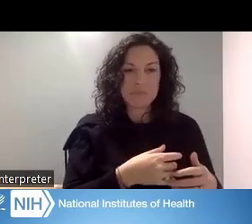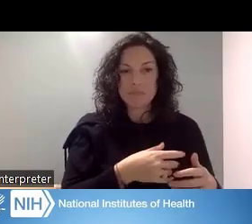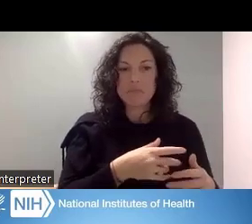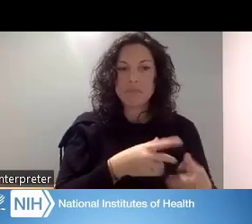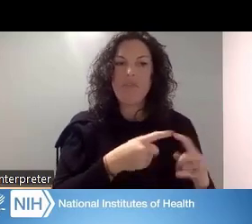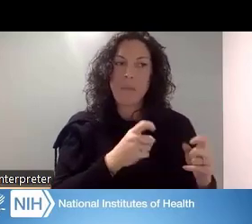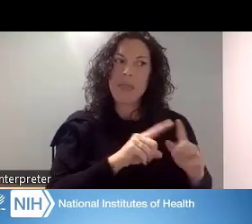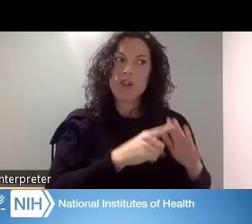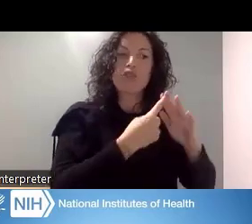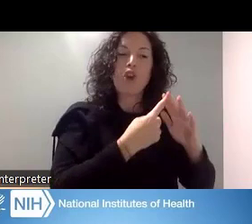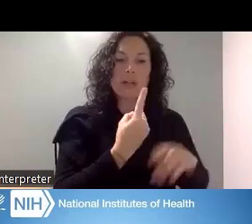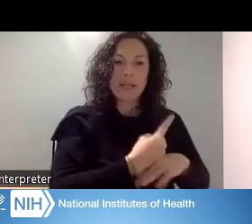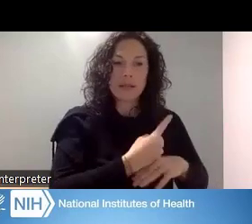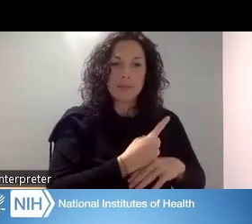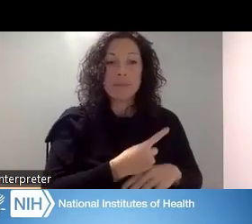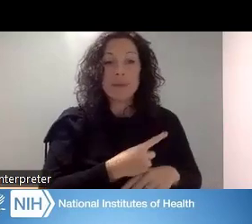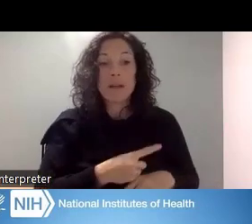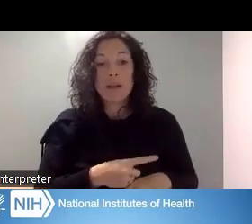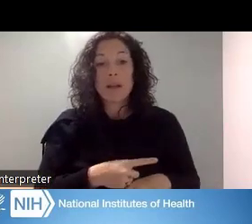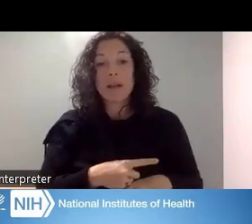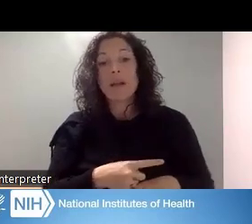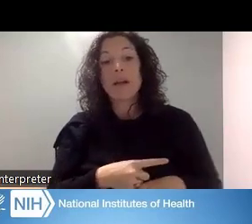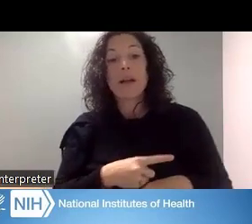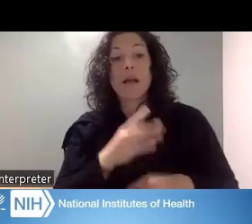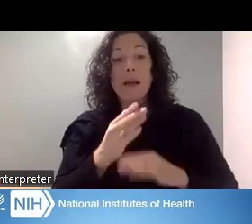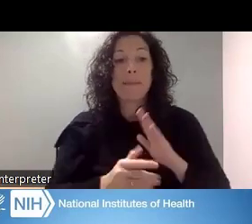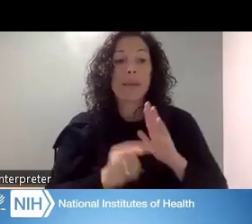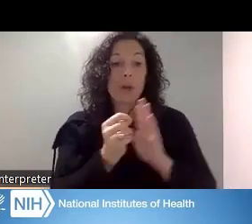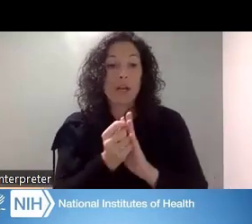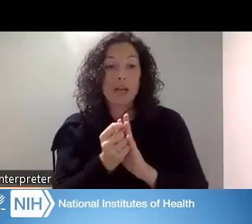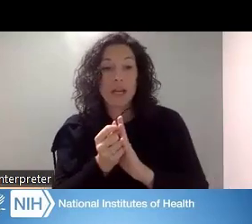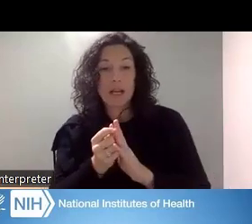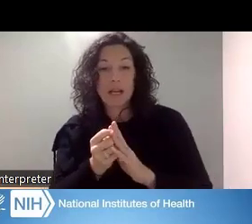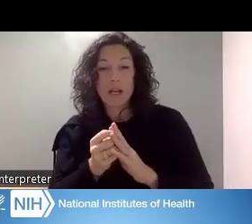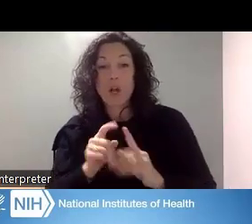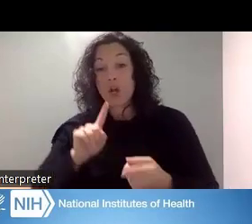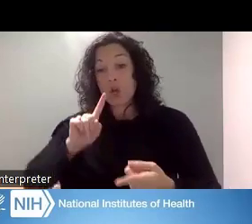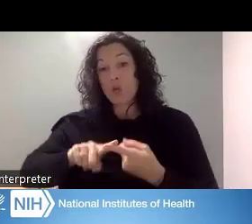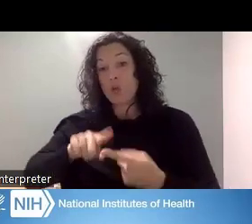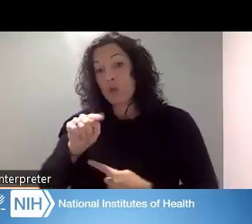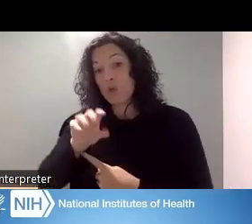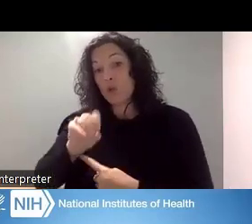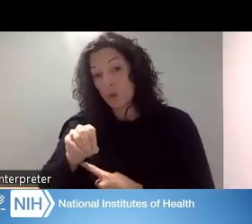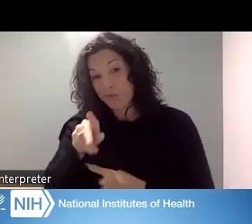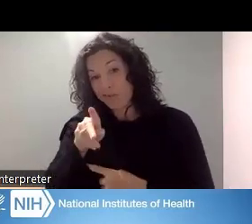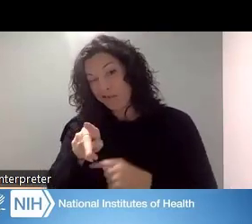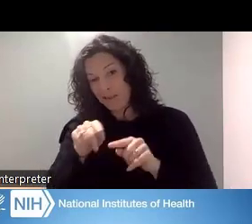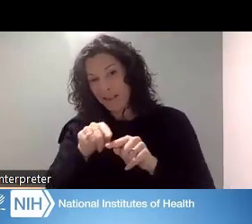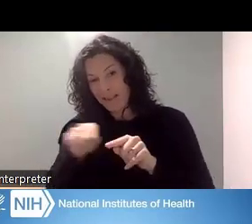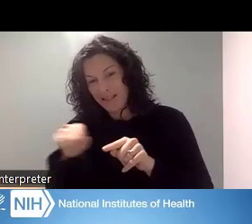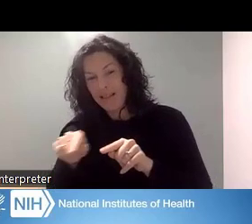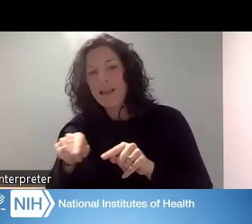The project period to date represents the project period end date in the current competitive segment.